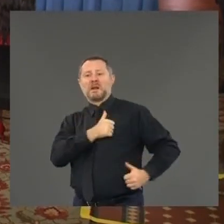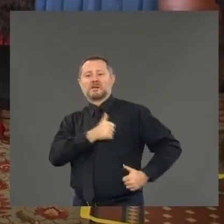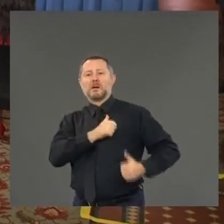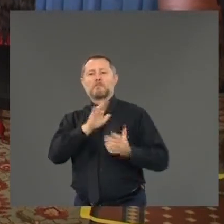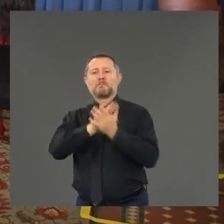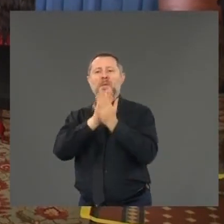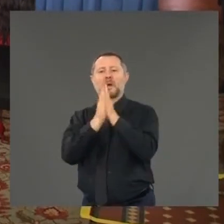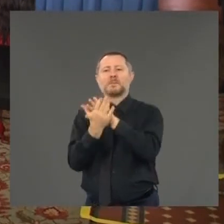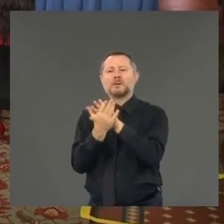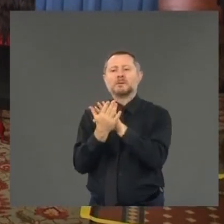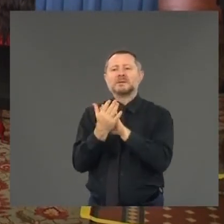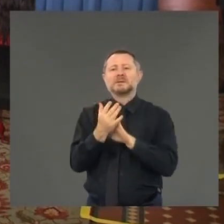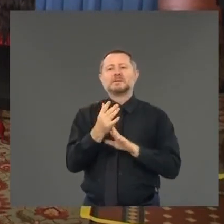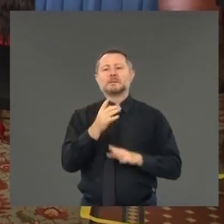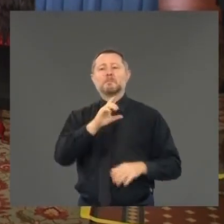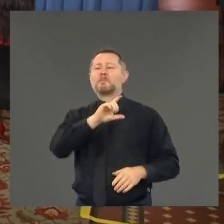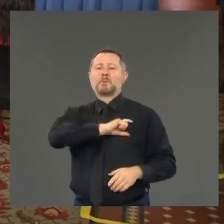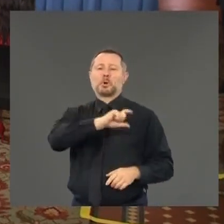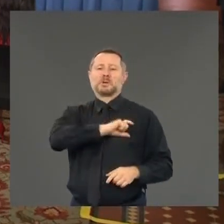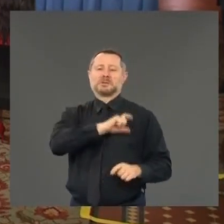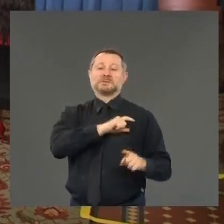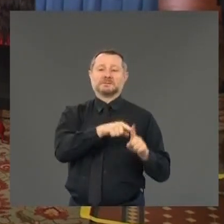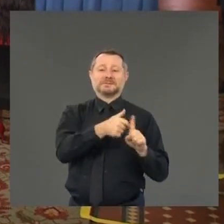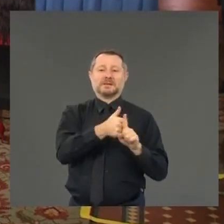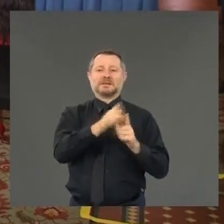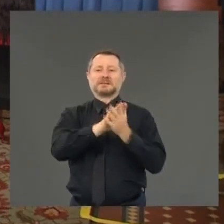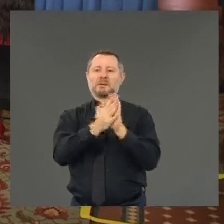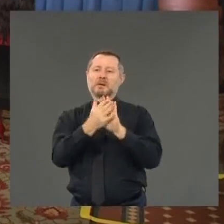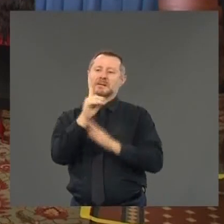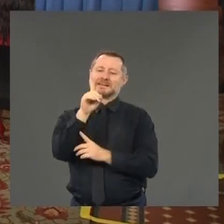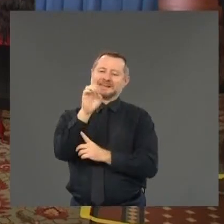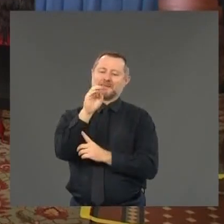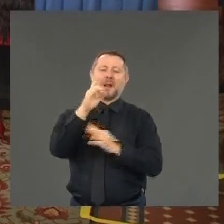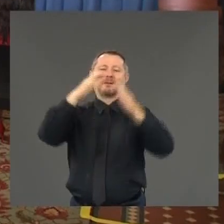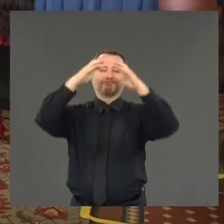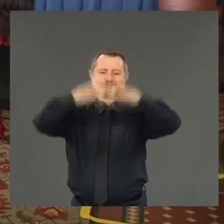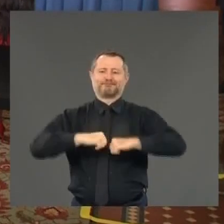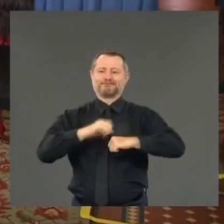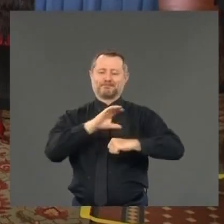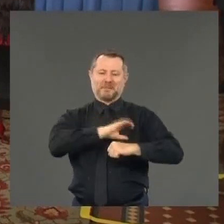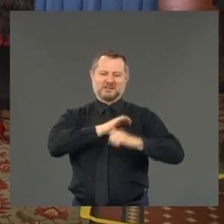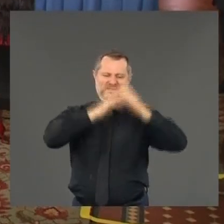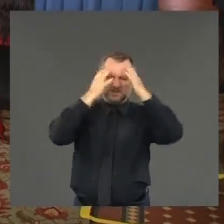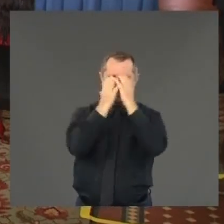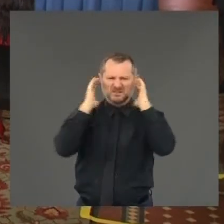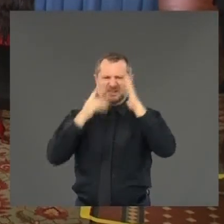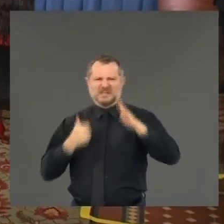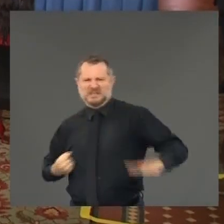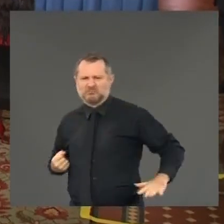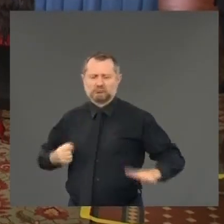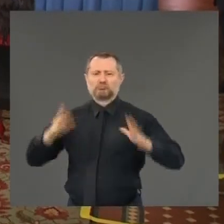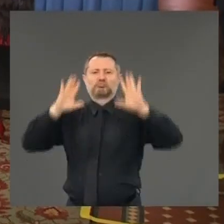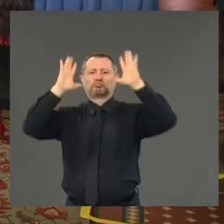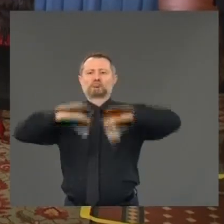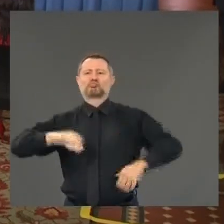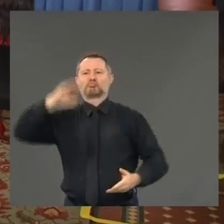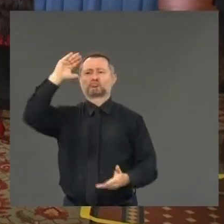STATE SENATORS HAVE PROPOSED A BILL TO DEMILITARIZE THE POLICE AND NOT LET NEMHAVE TEAR GAS OR PEPPER SPRAY OR MAYBE